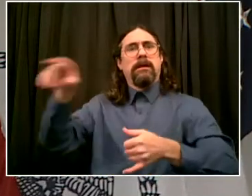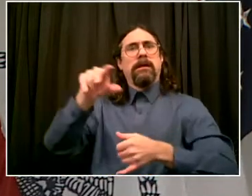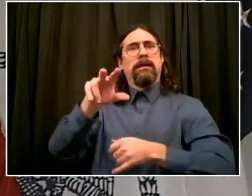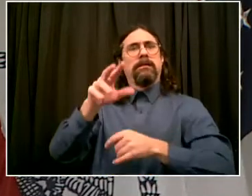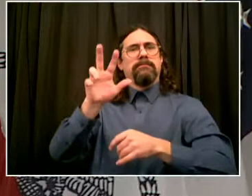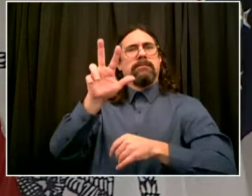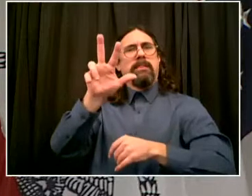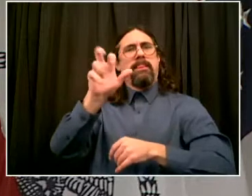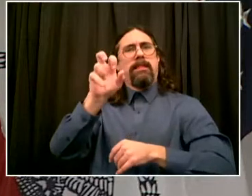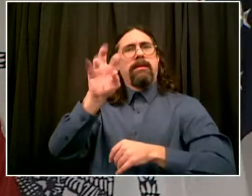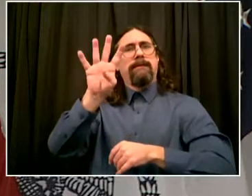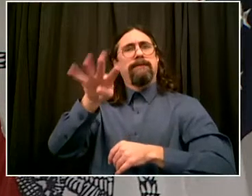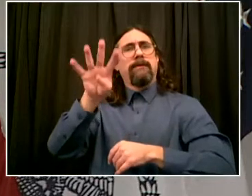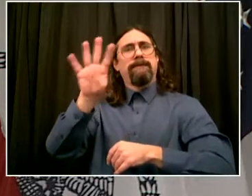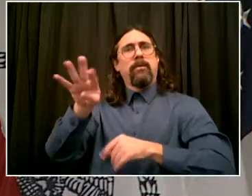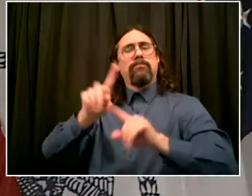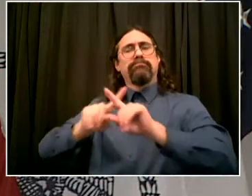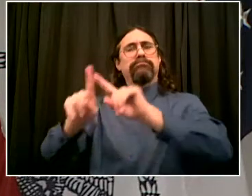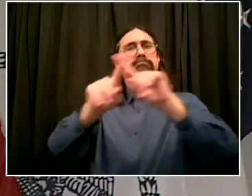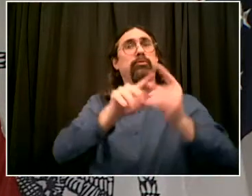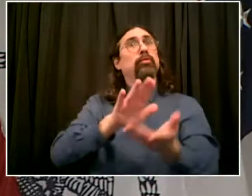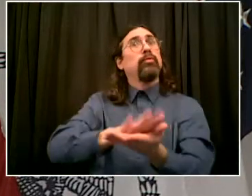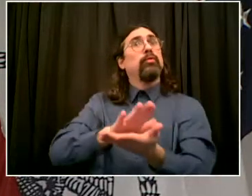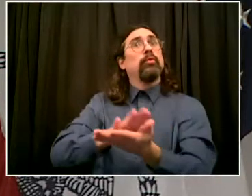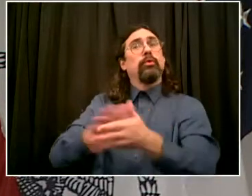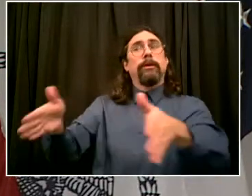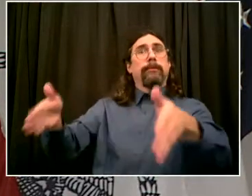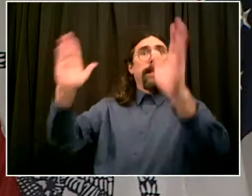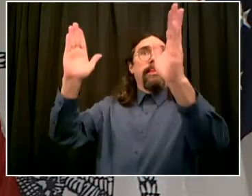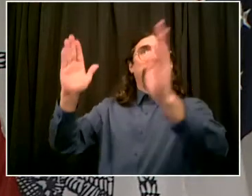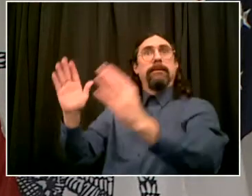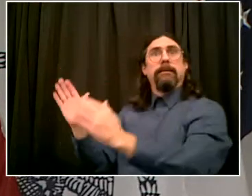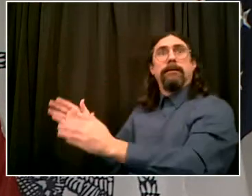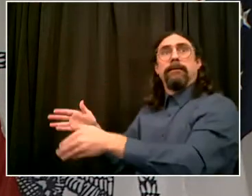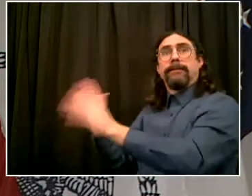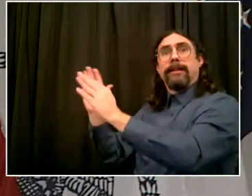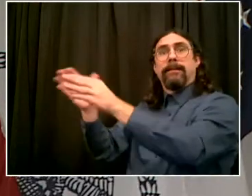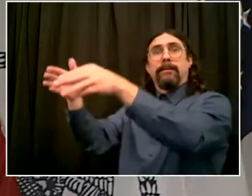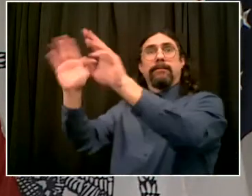SCHOOL BUILDINGS ARE CLOSED DUE TO MULTIPLE COVID CASES IN